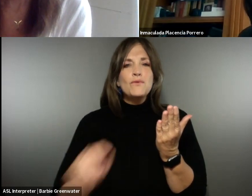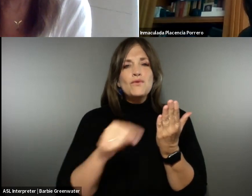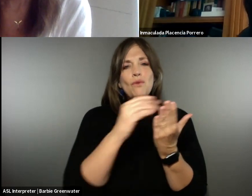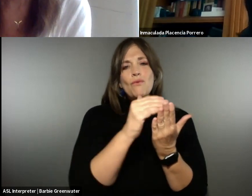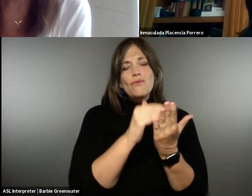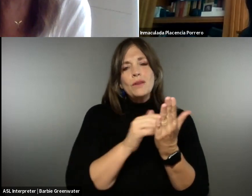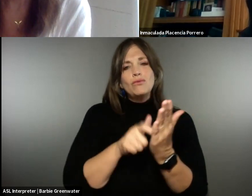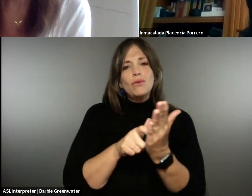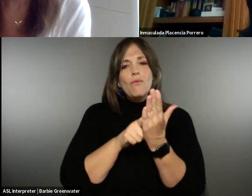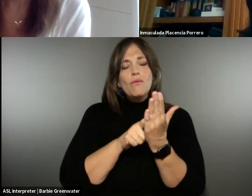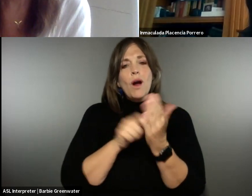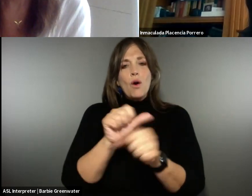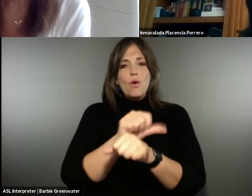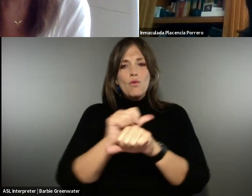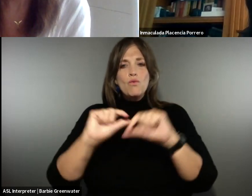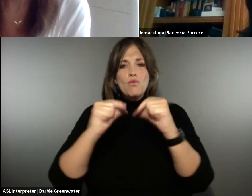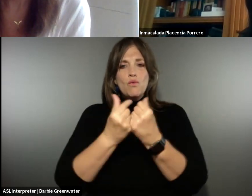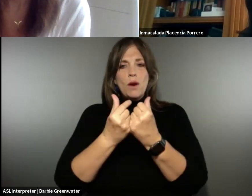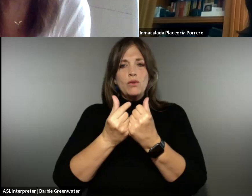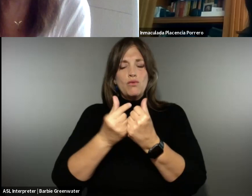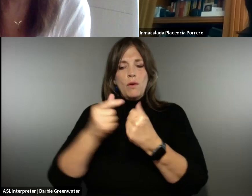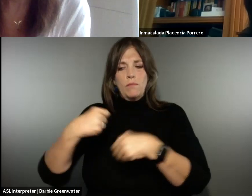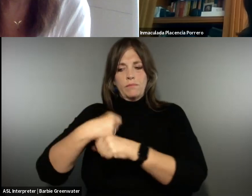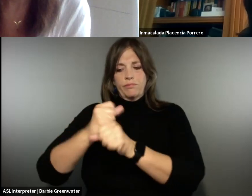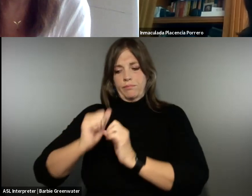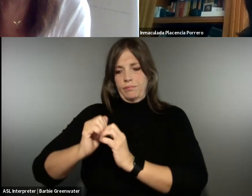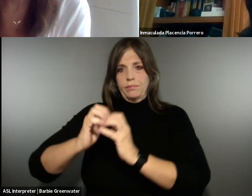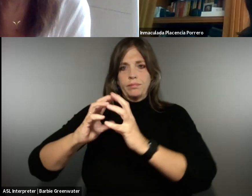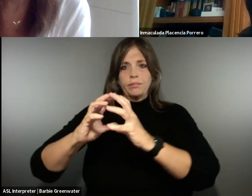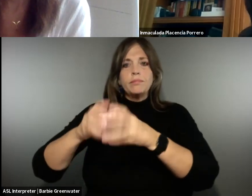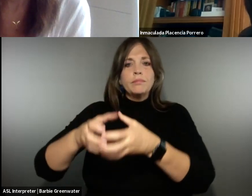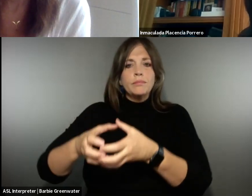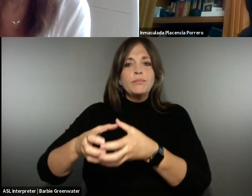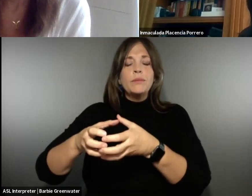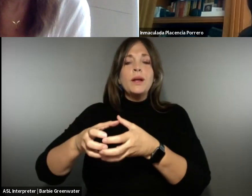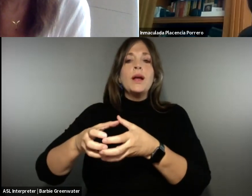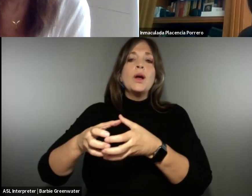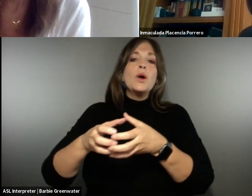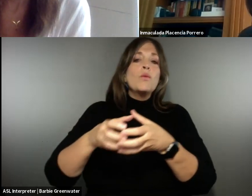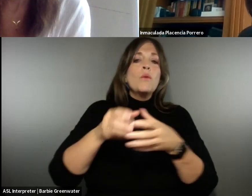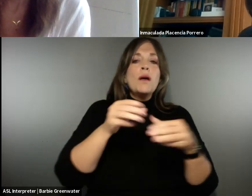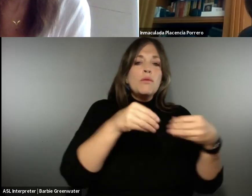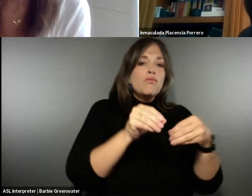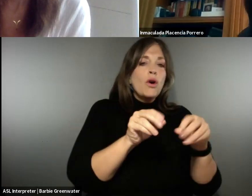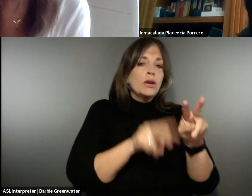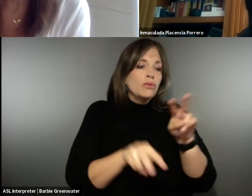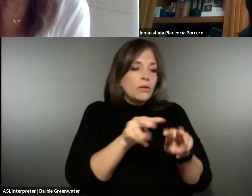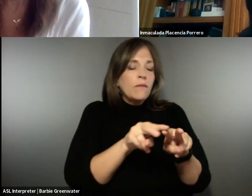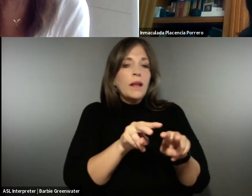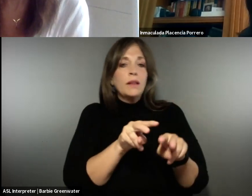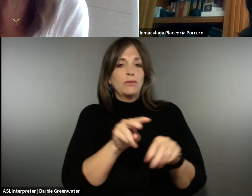also to ensure consistency in implementation requires the creation of a Working Group with the market surveillance authorities